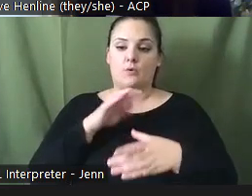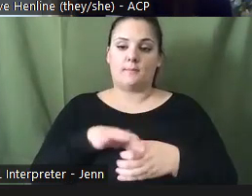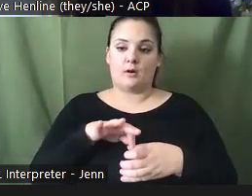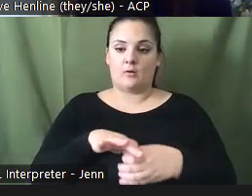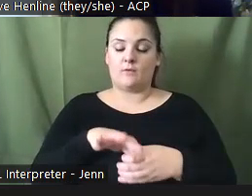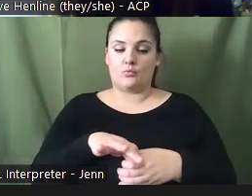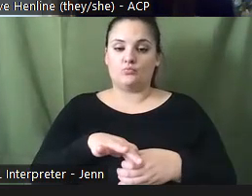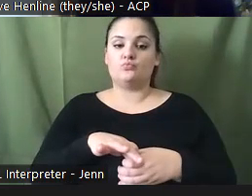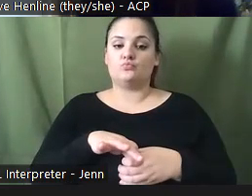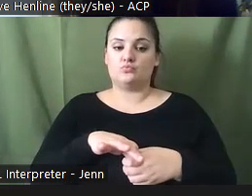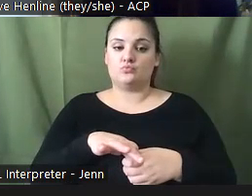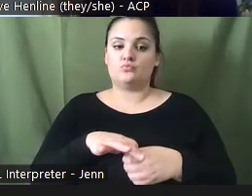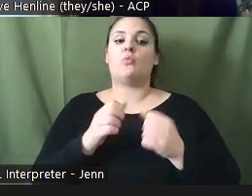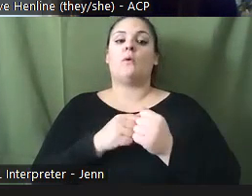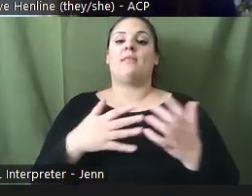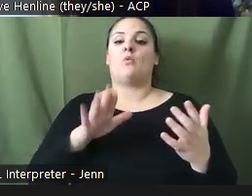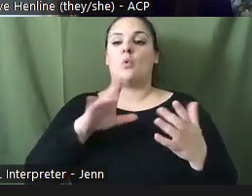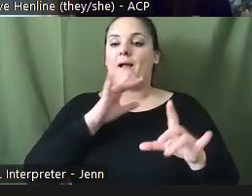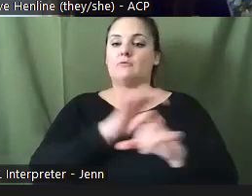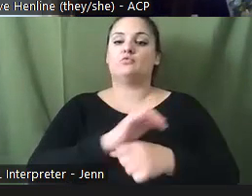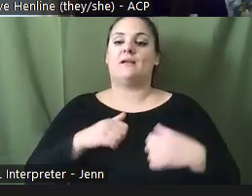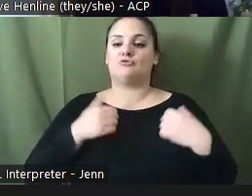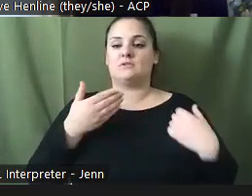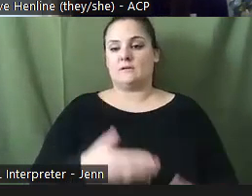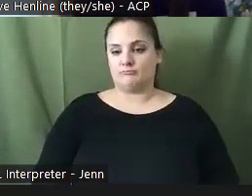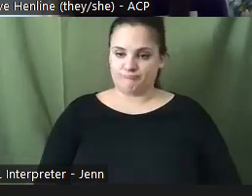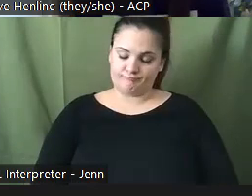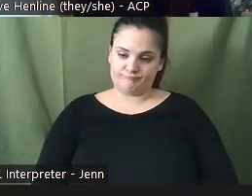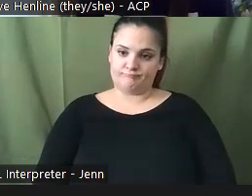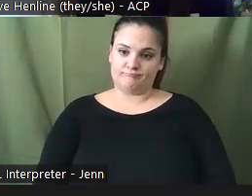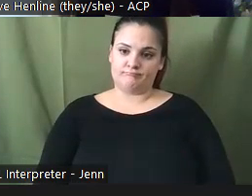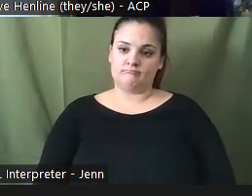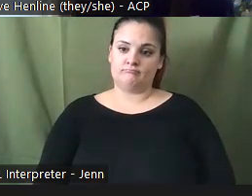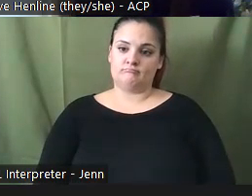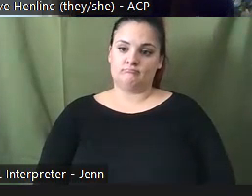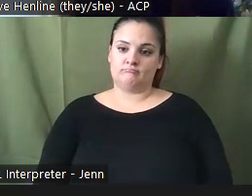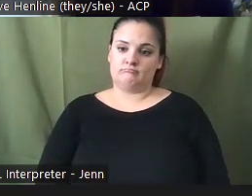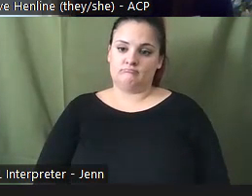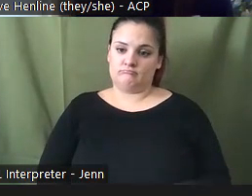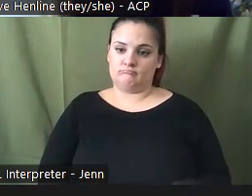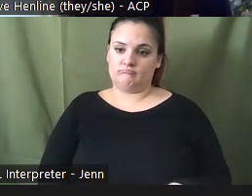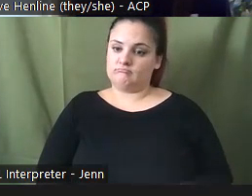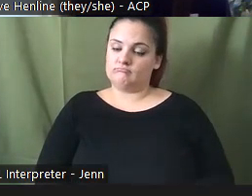without your actual address being publicly known. And we'll dive into the voting piece here soon.